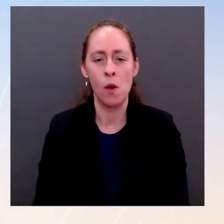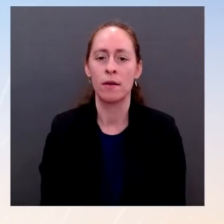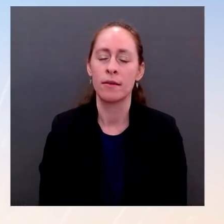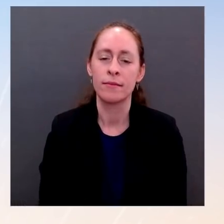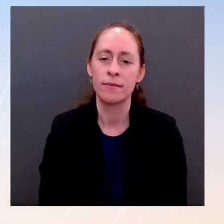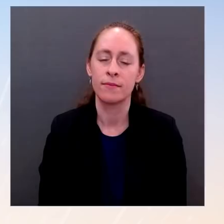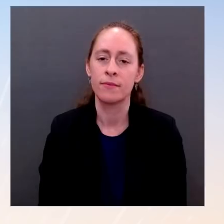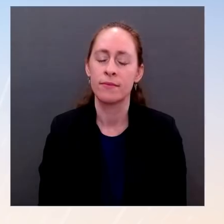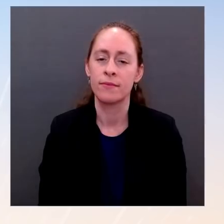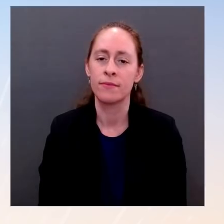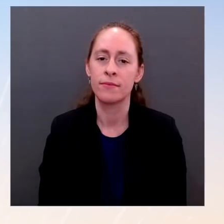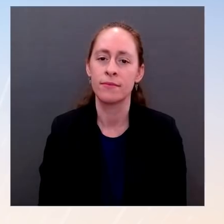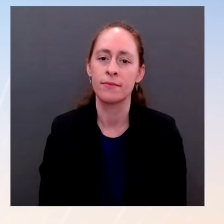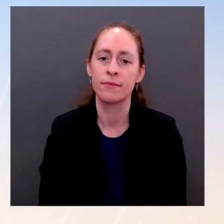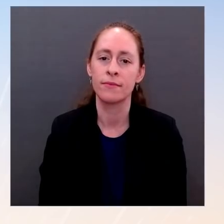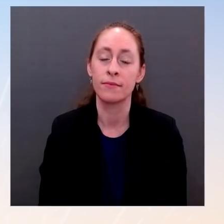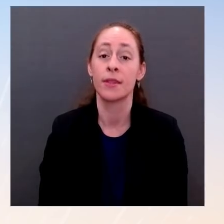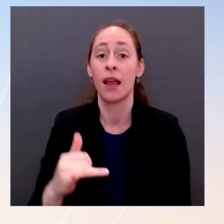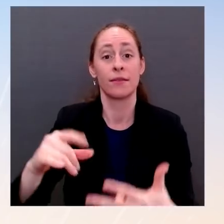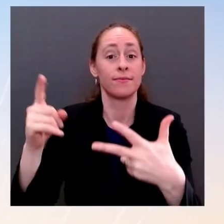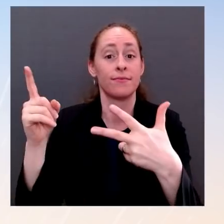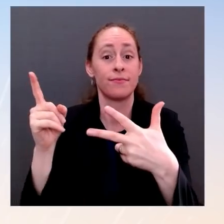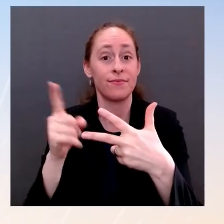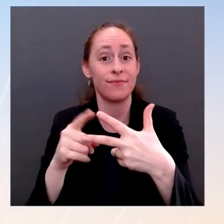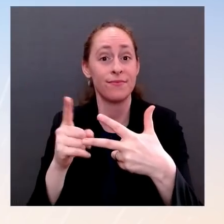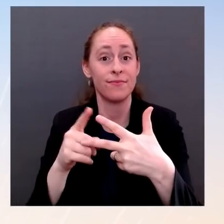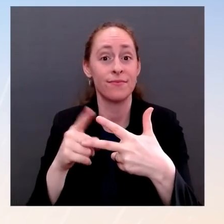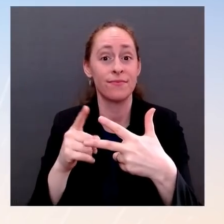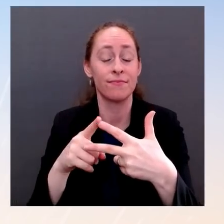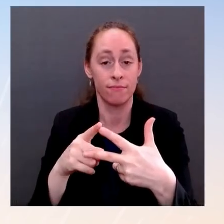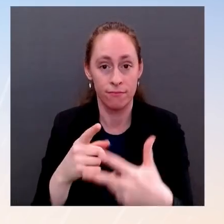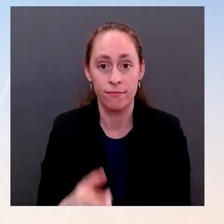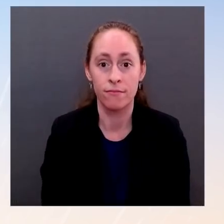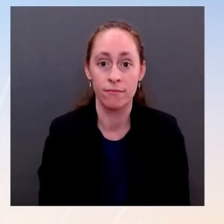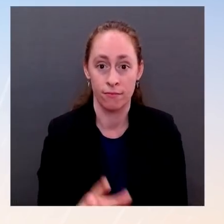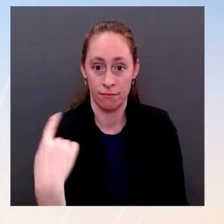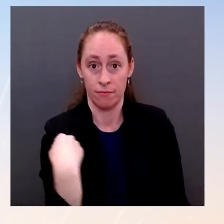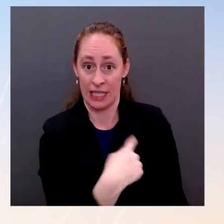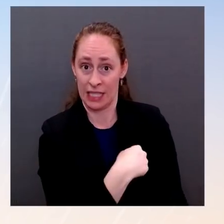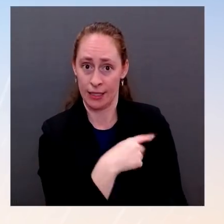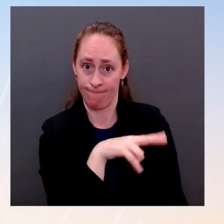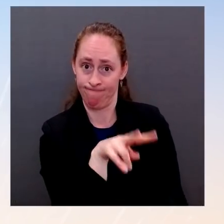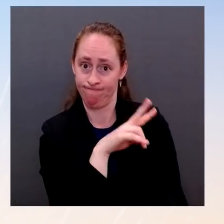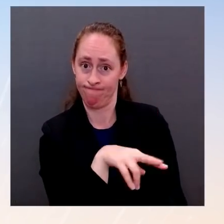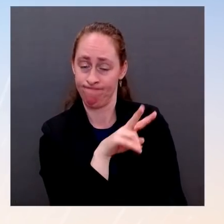likely have targeted the U- -- the Ukrainian government, including military and critical infrastructure networks,